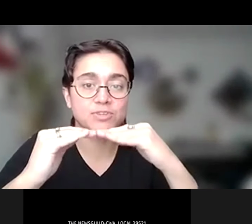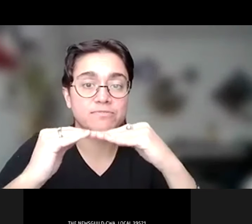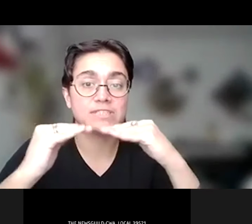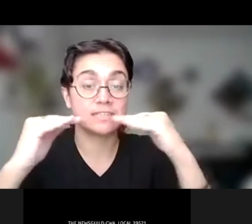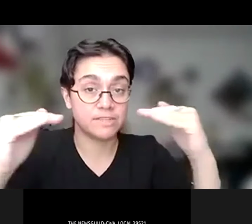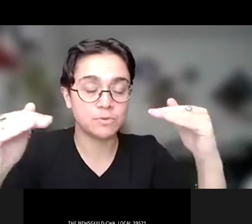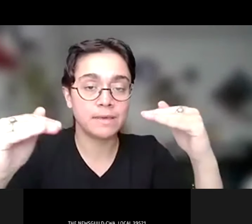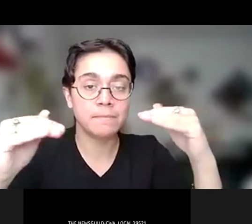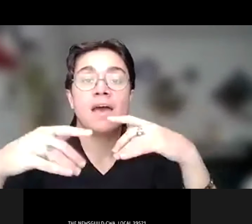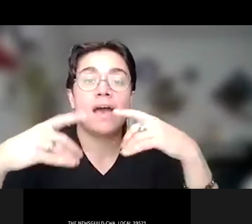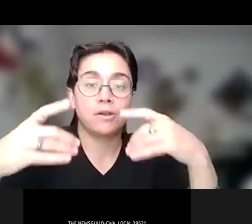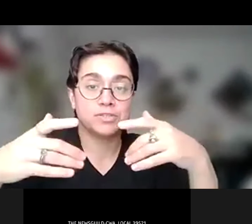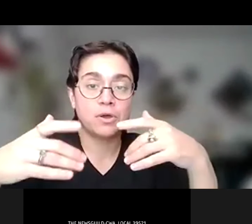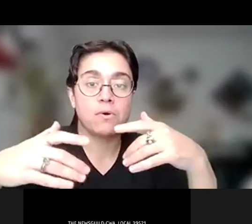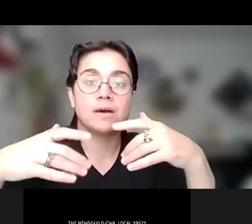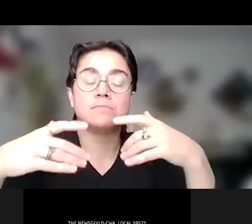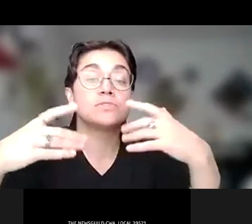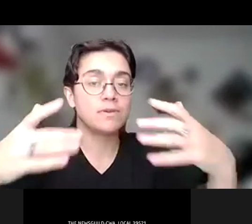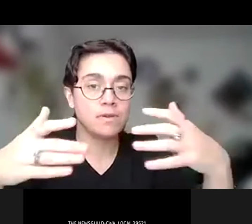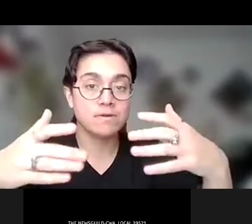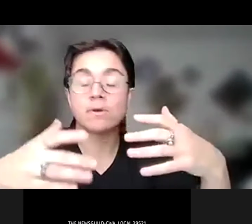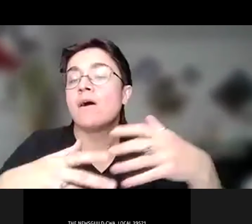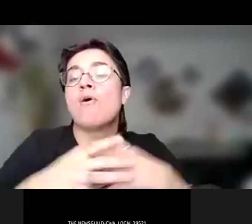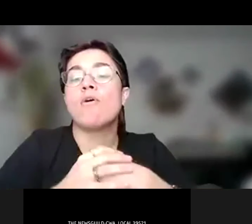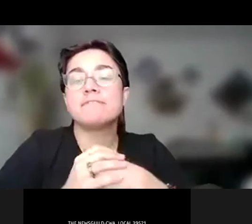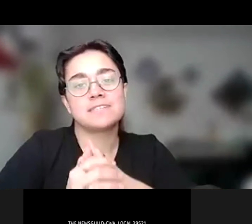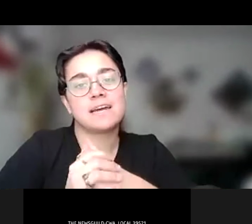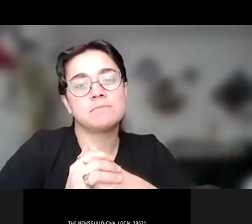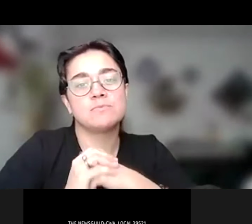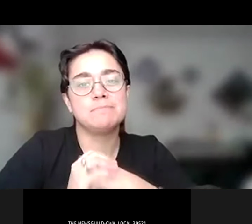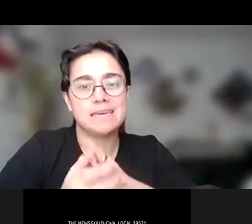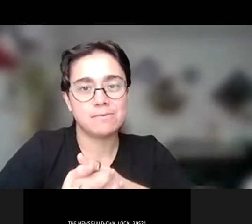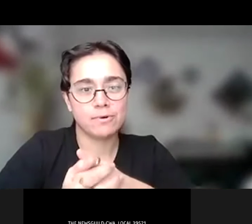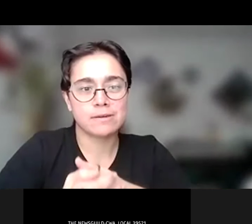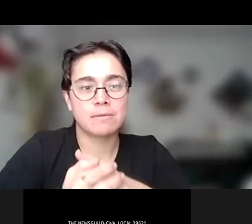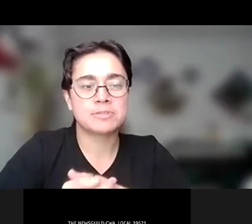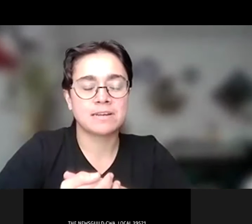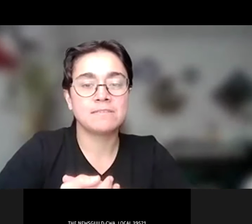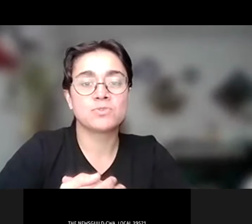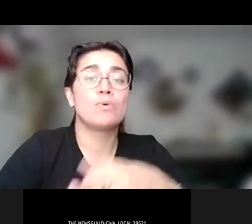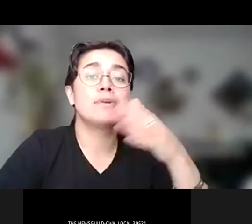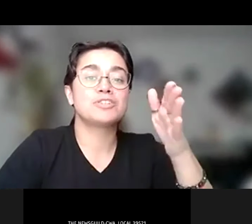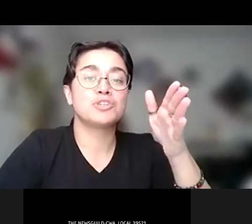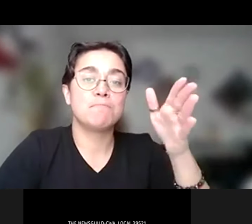And I think that can give a good foundation,